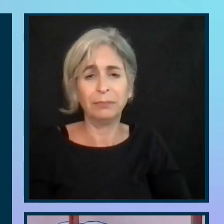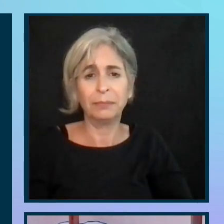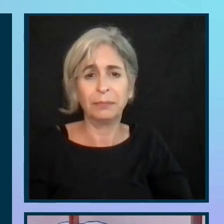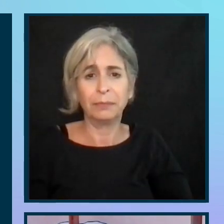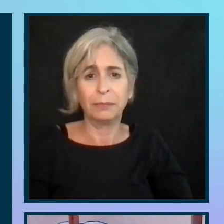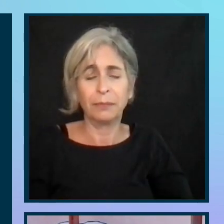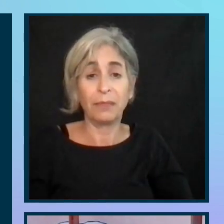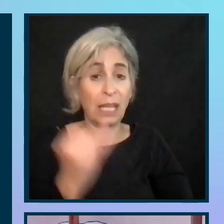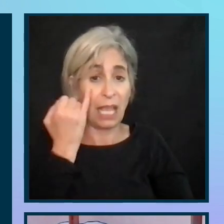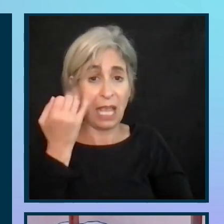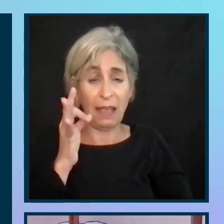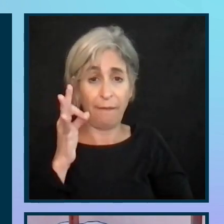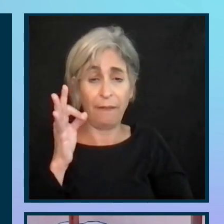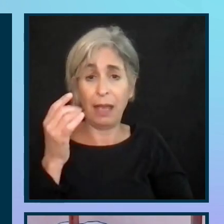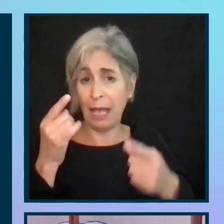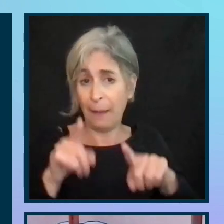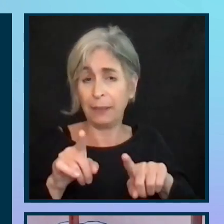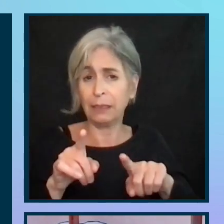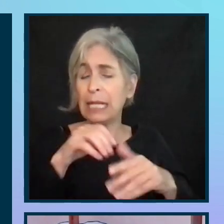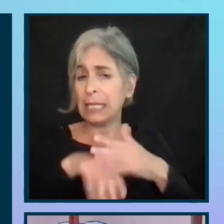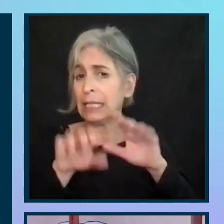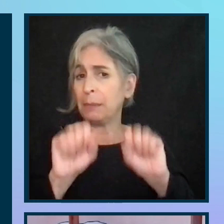If we have an accessibility AC library,